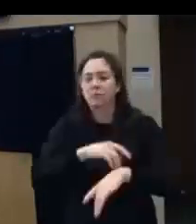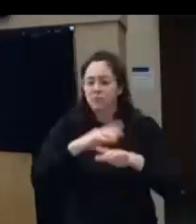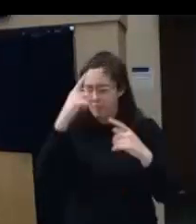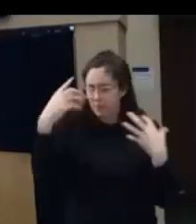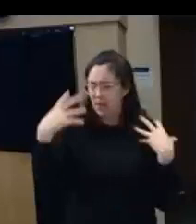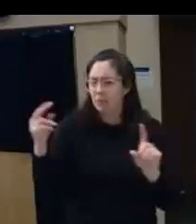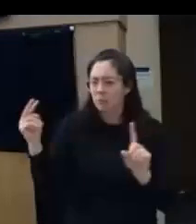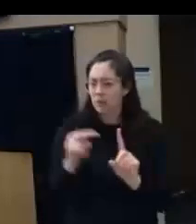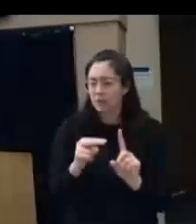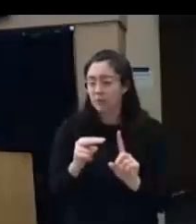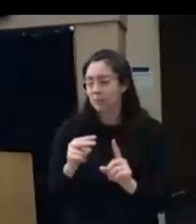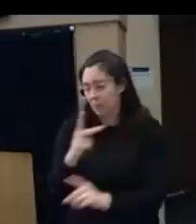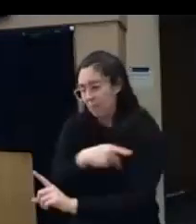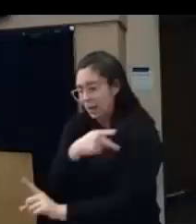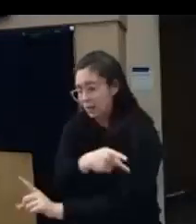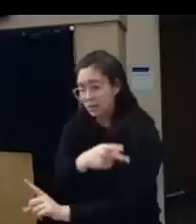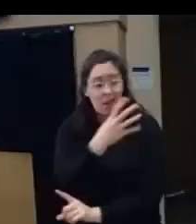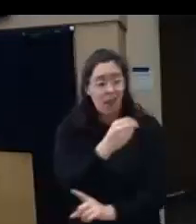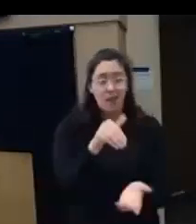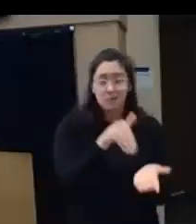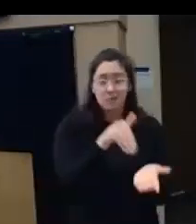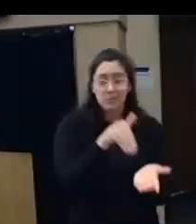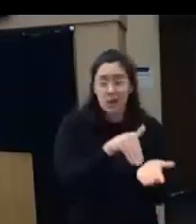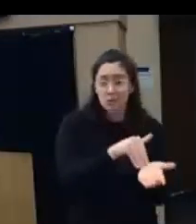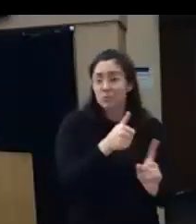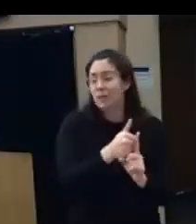patients are great but the Physicians themselves are often really really special people